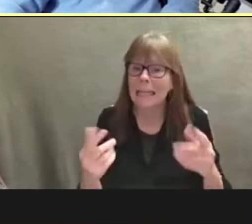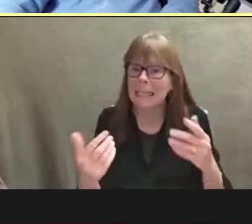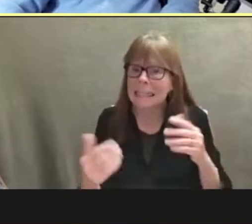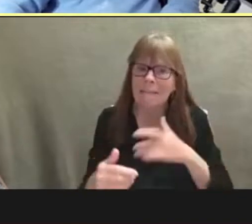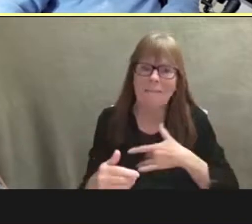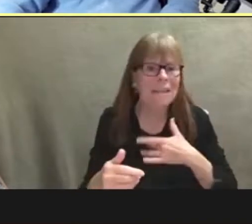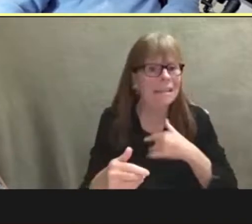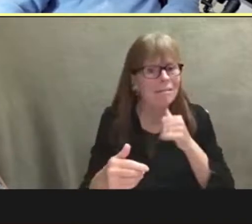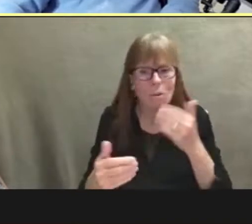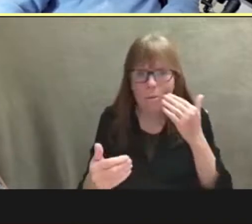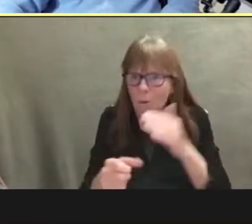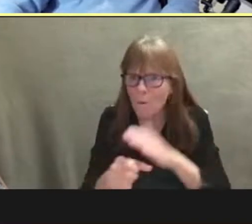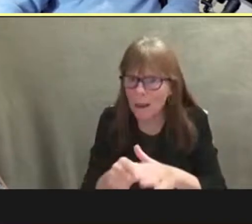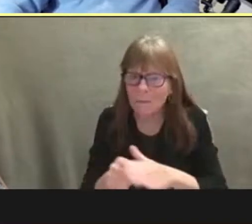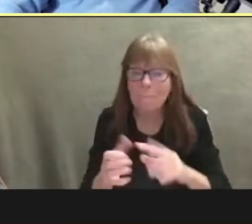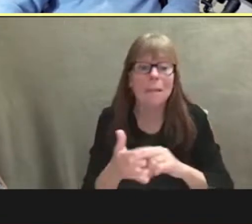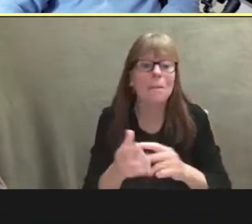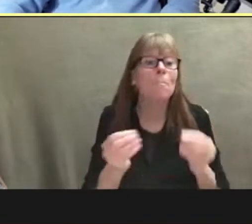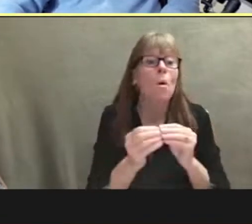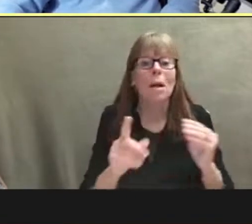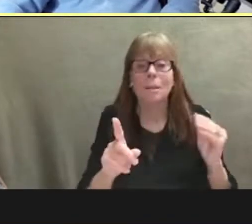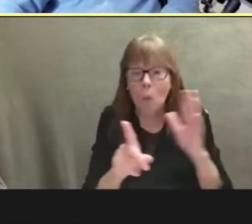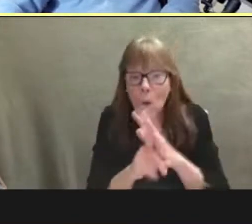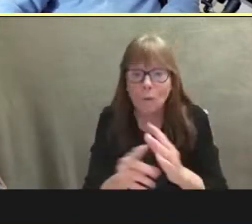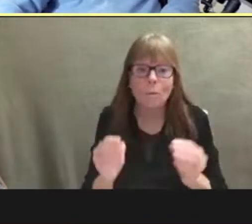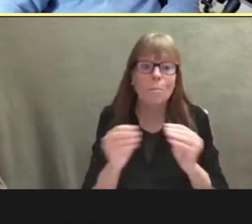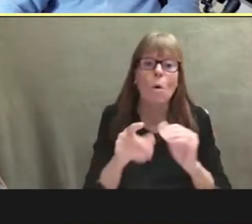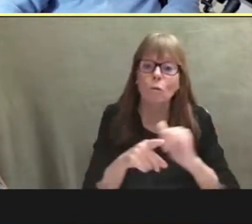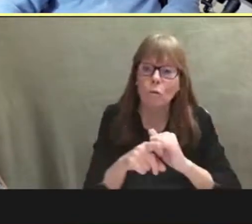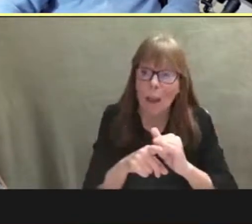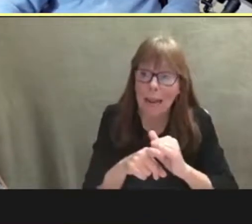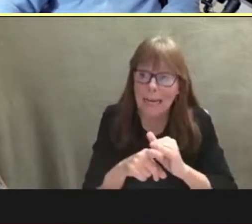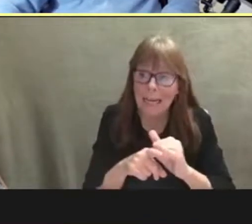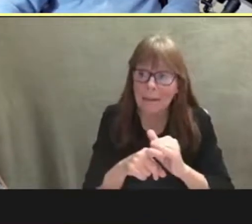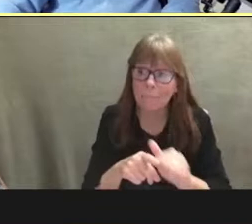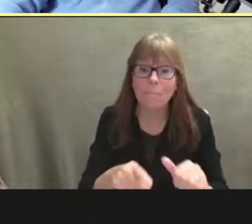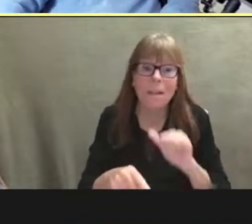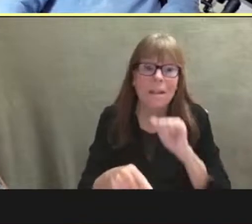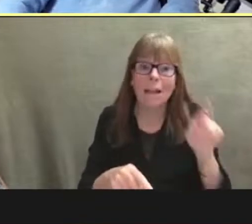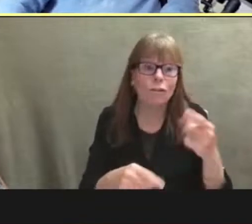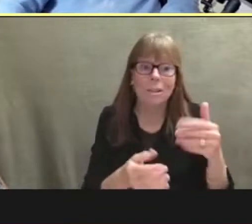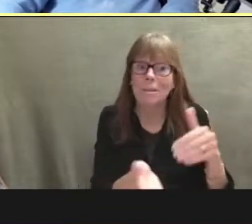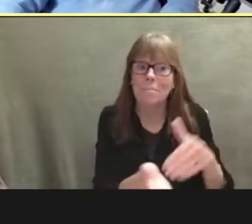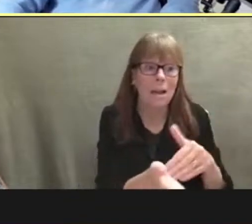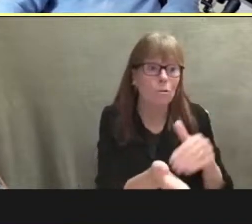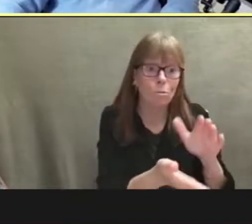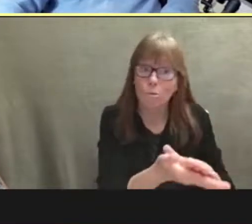exposure, and clinical experience in training; not just in medical school, but in graduate